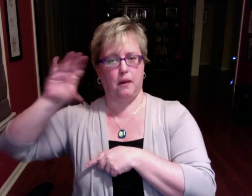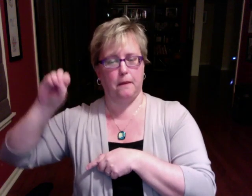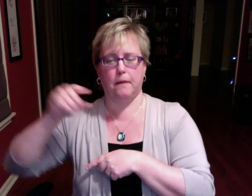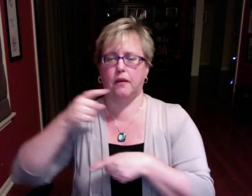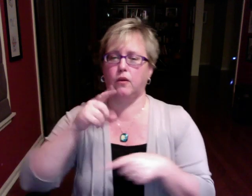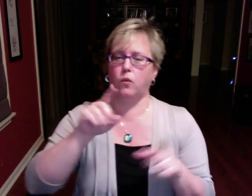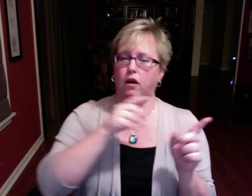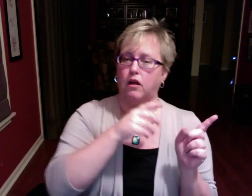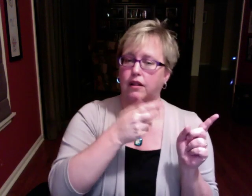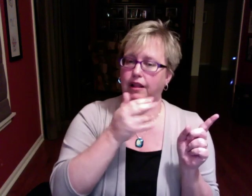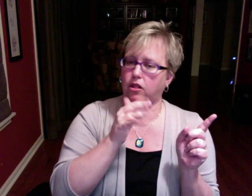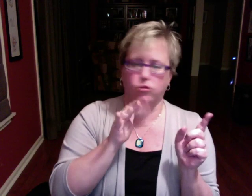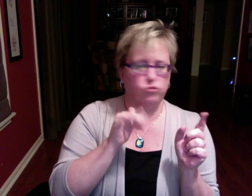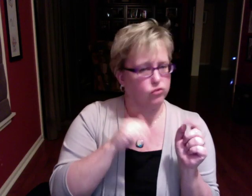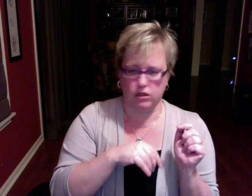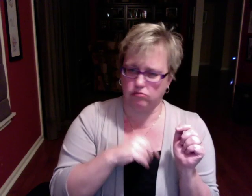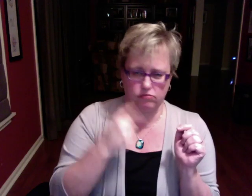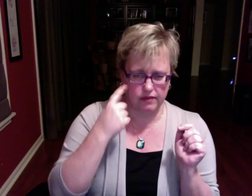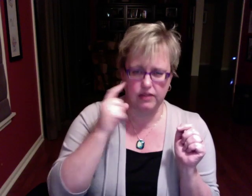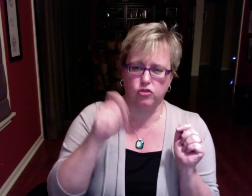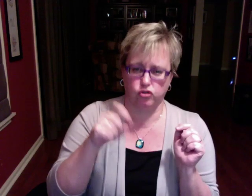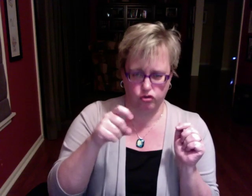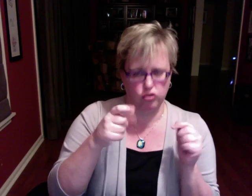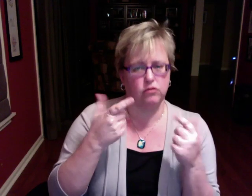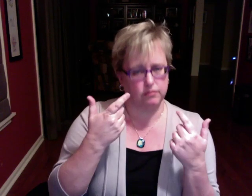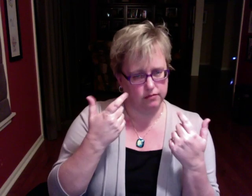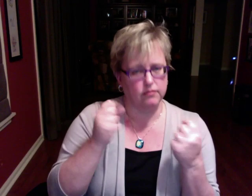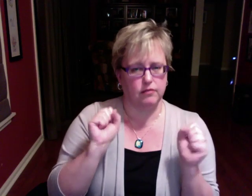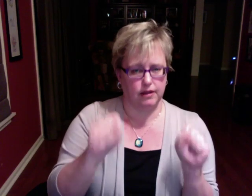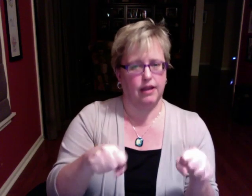Hillary was for the idea of allowing people to sue companies